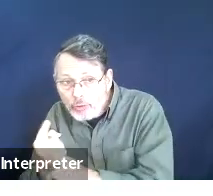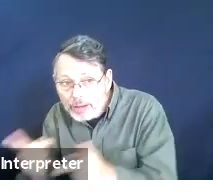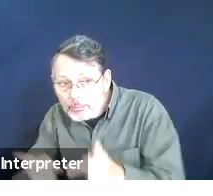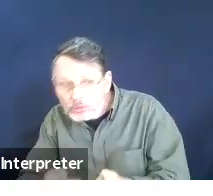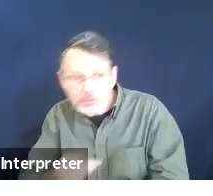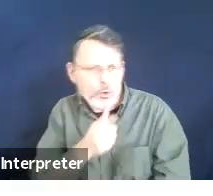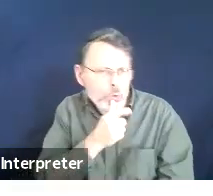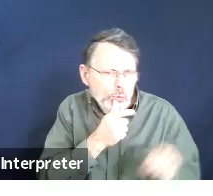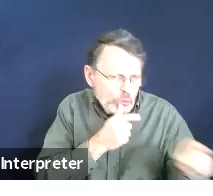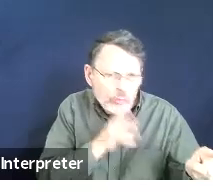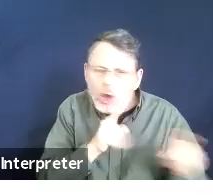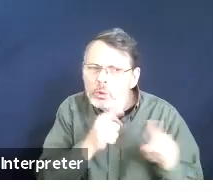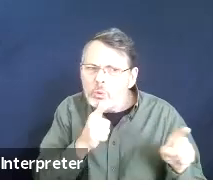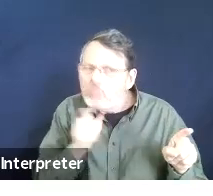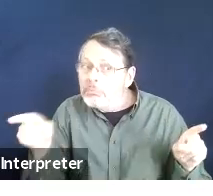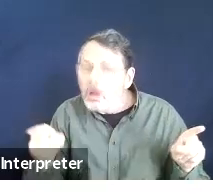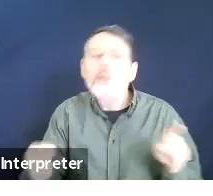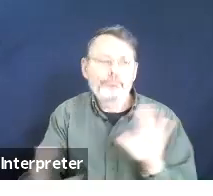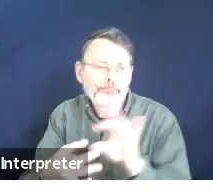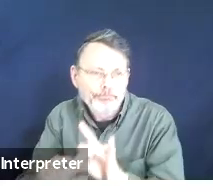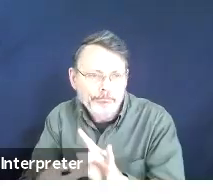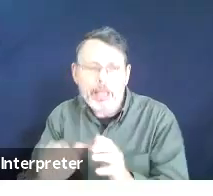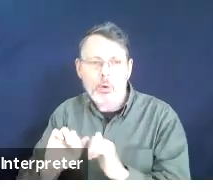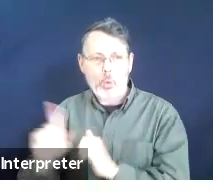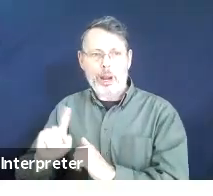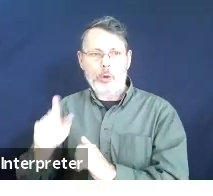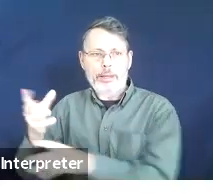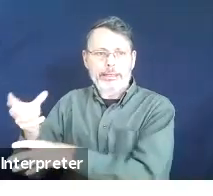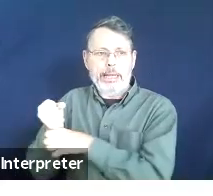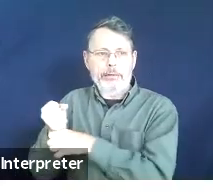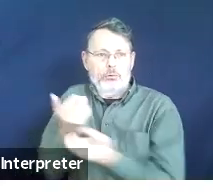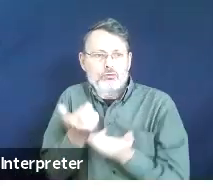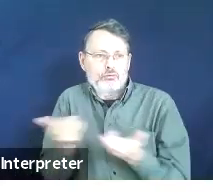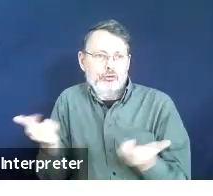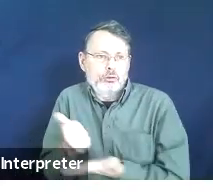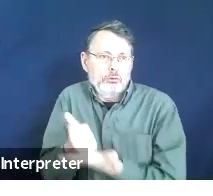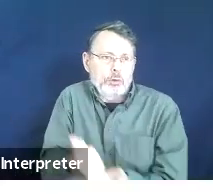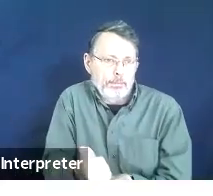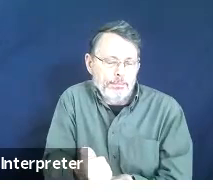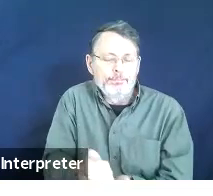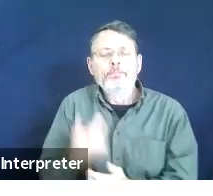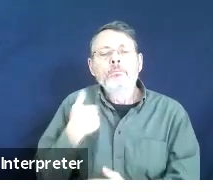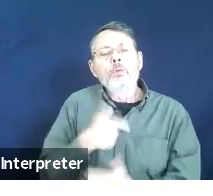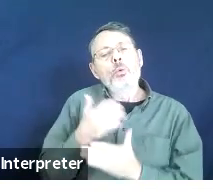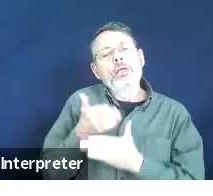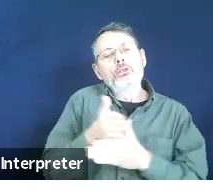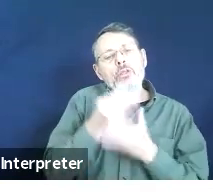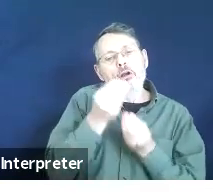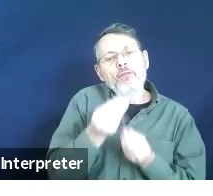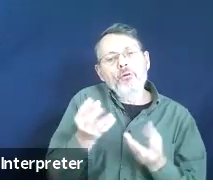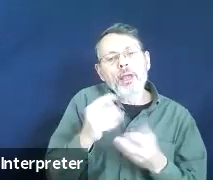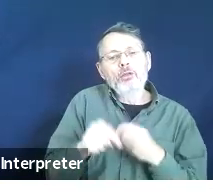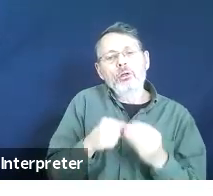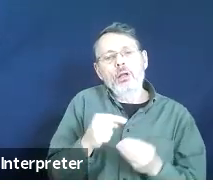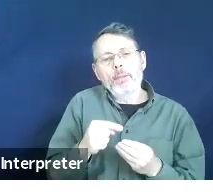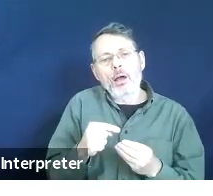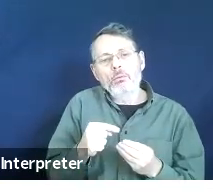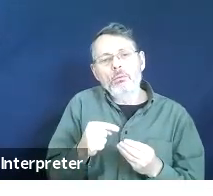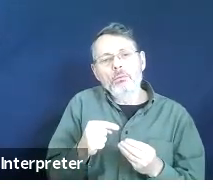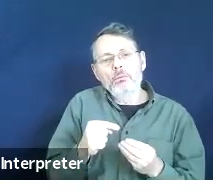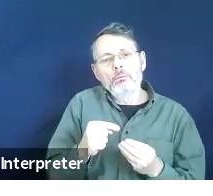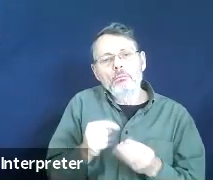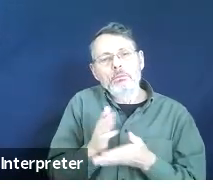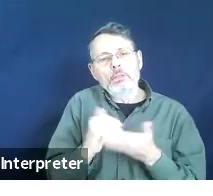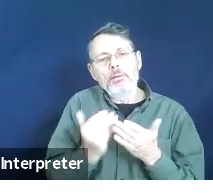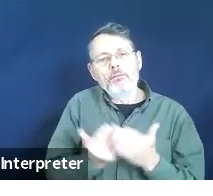and who we can pull resources from. And we shared information about some of the new processes for